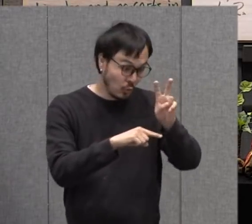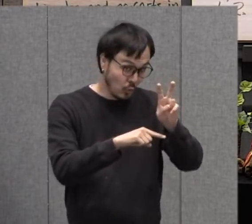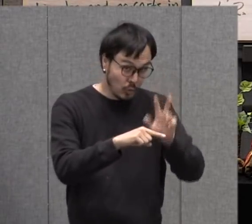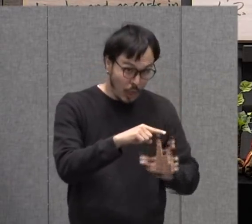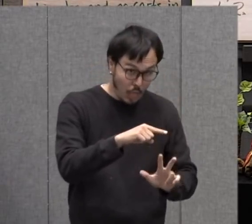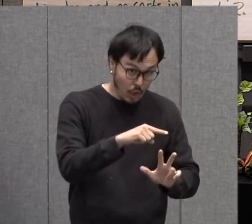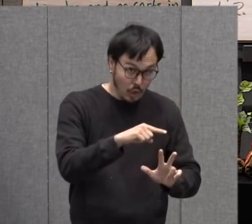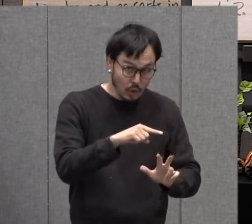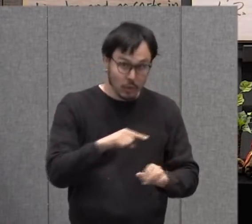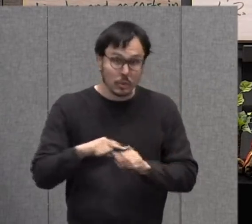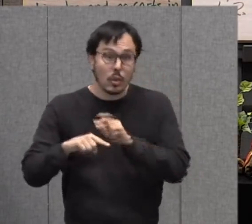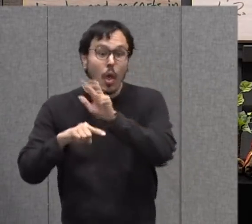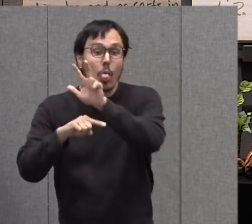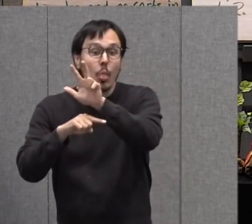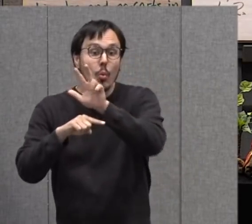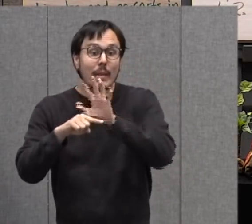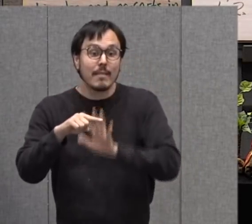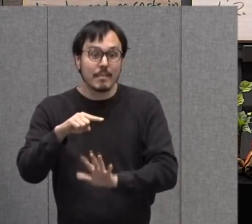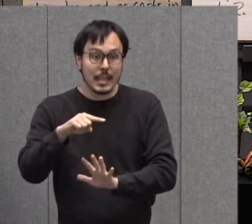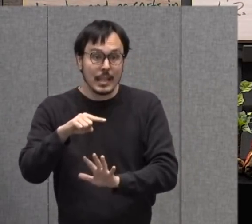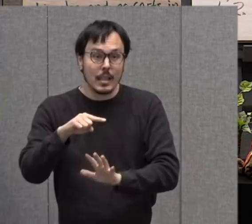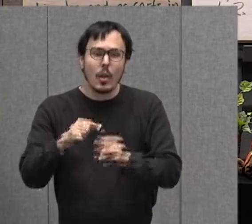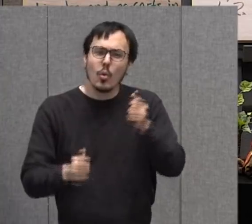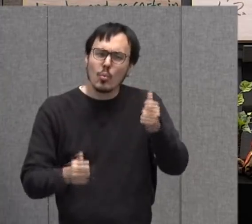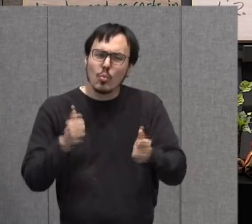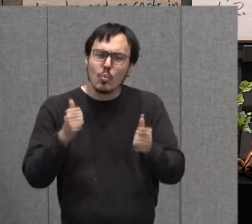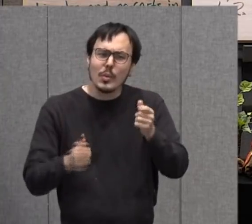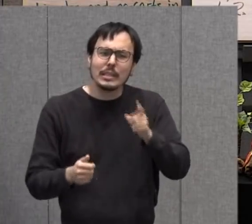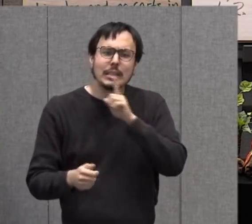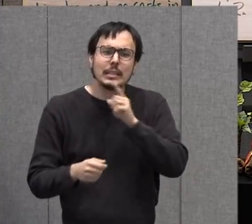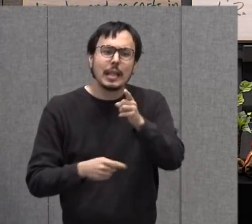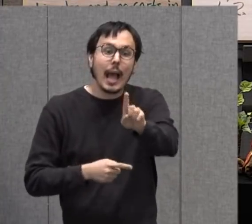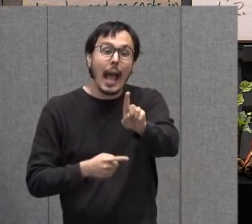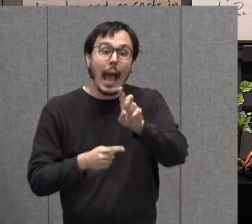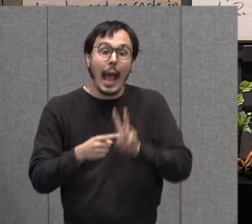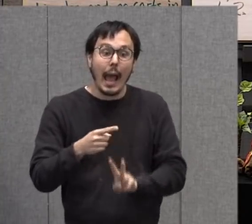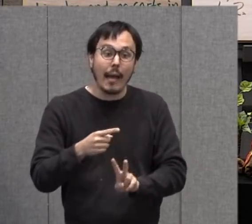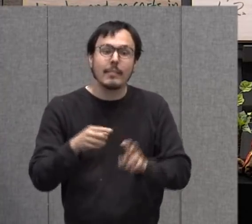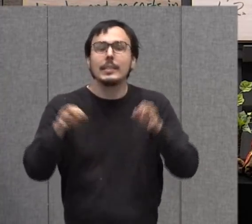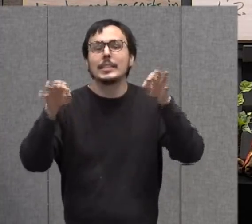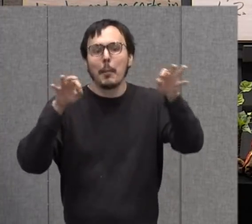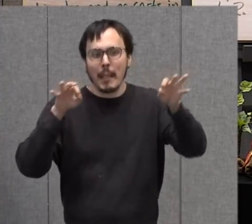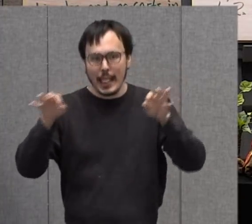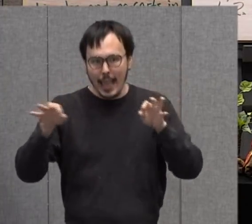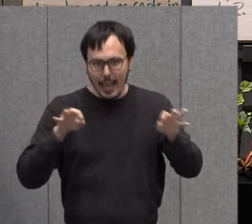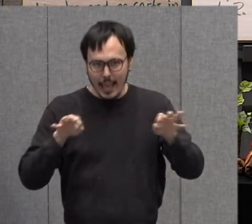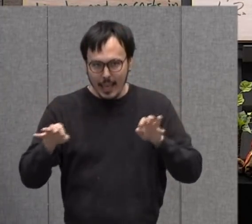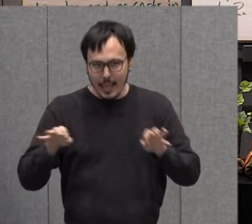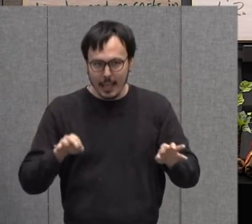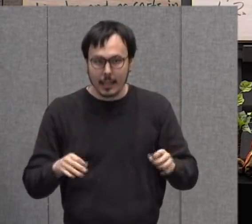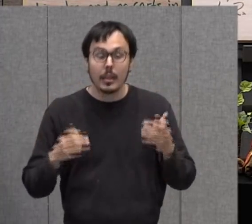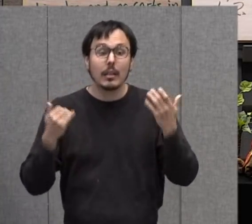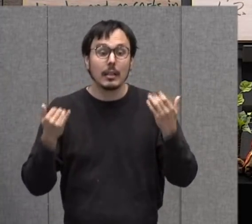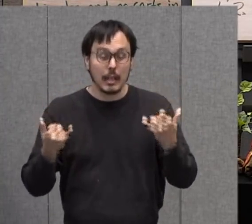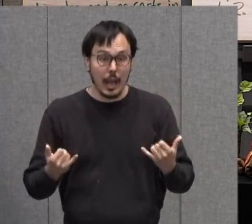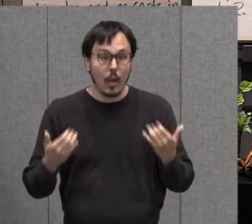is nearer to a half and explain. All right, so let's circle our quantities,